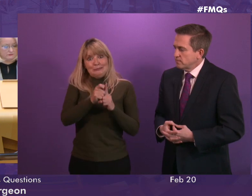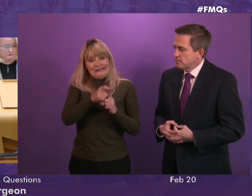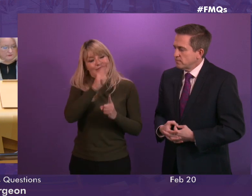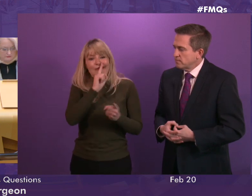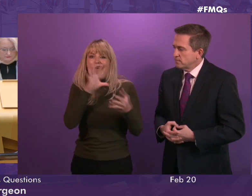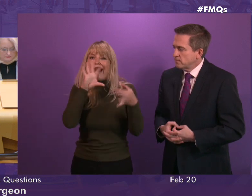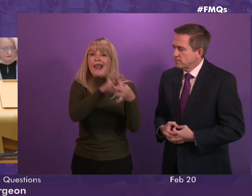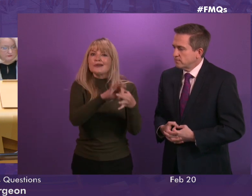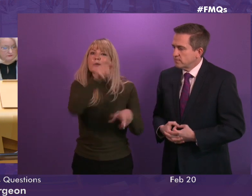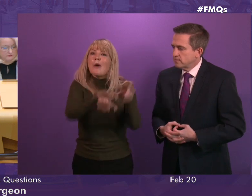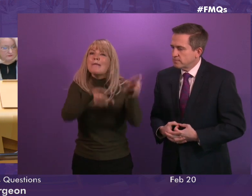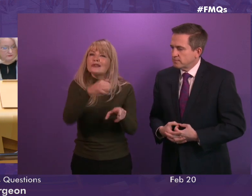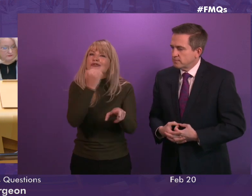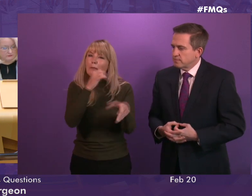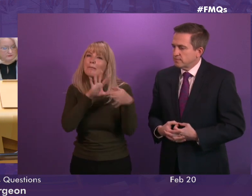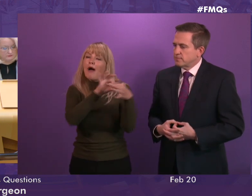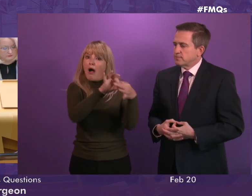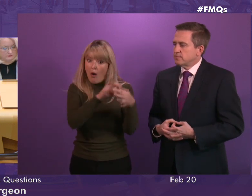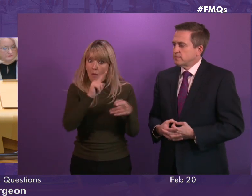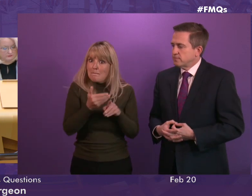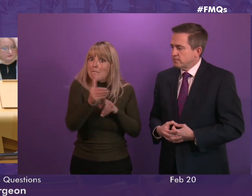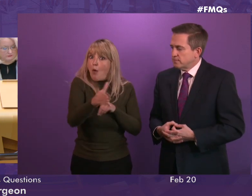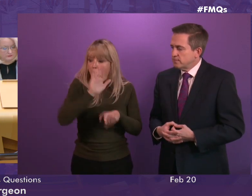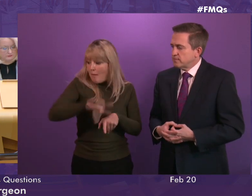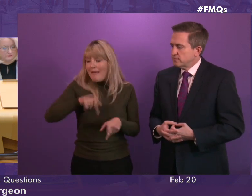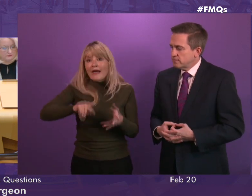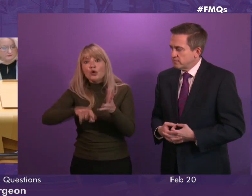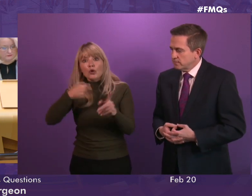rest of the United Kingdom, and we are currently working to plans that will increase their